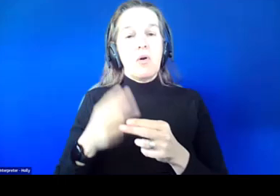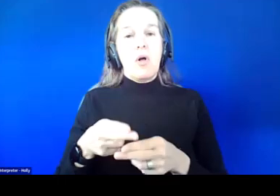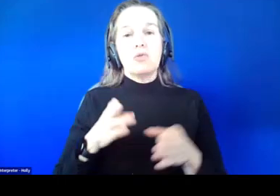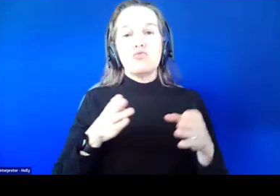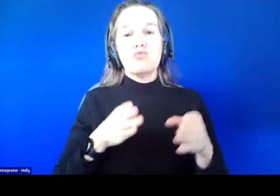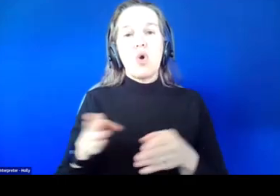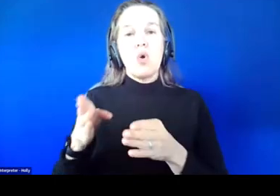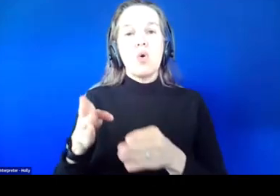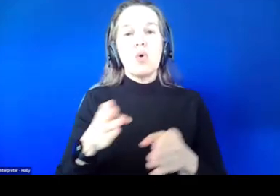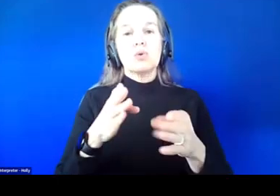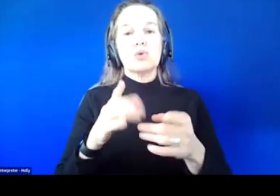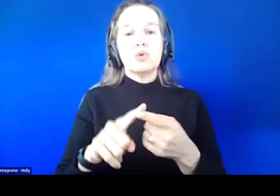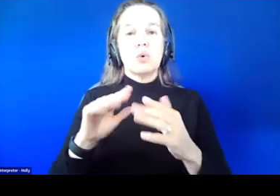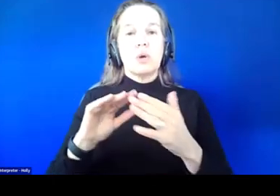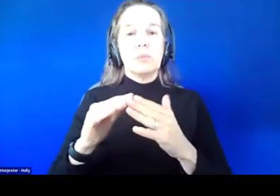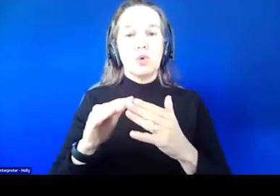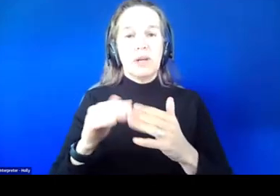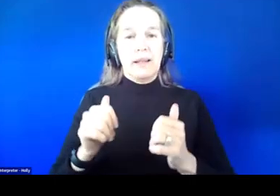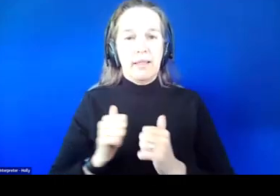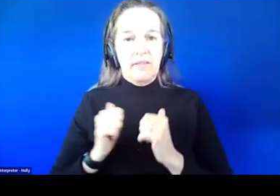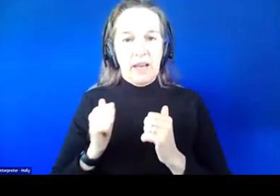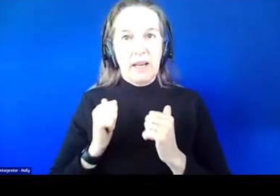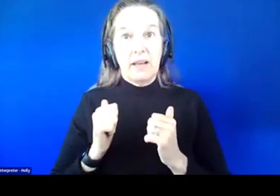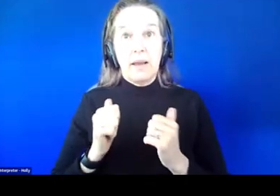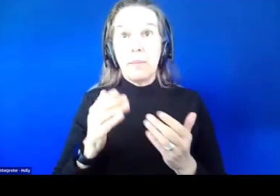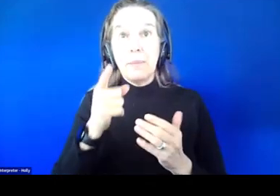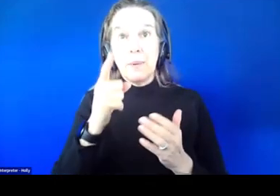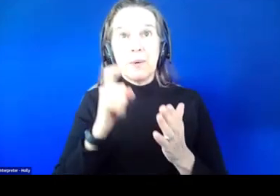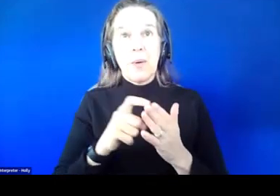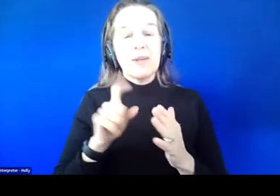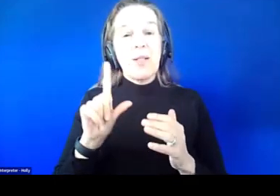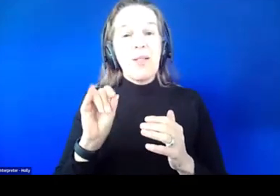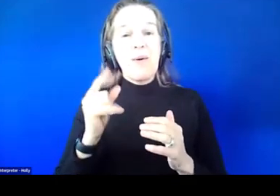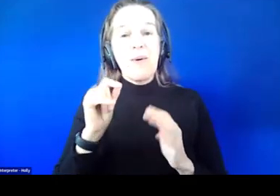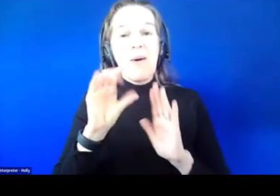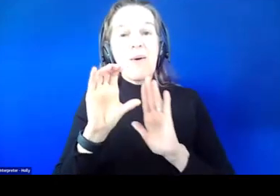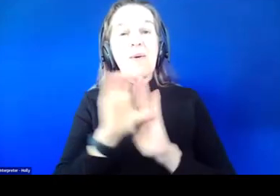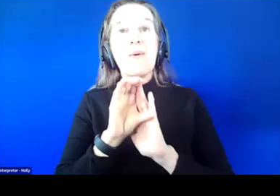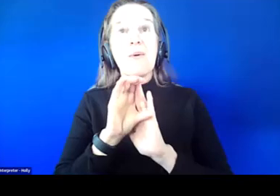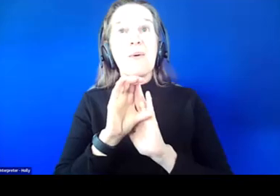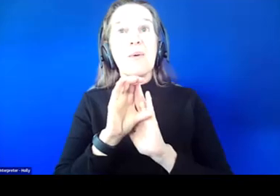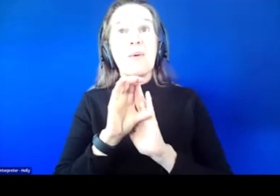Living. And you may We notice our logo, our Roads to Community Living logo